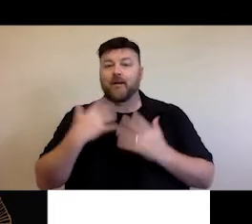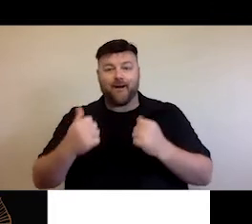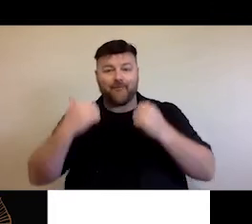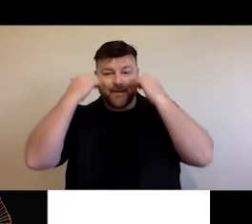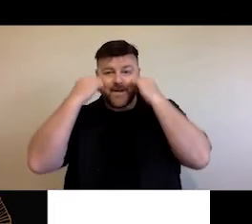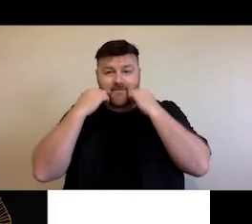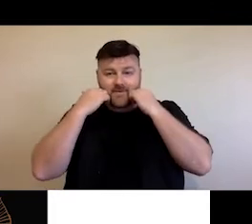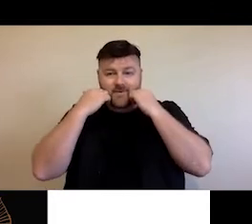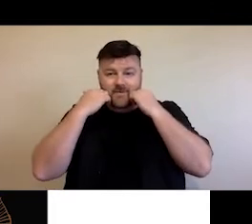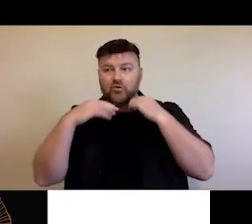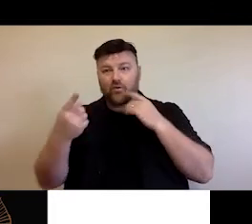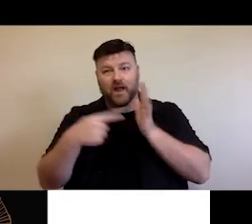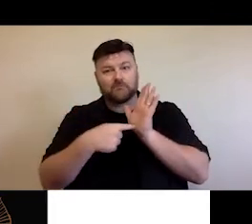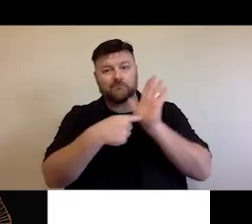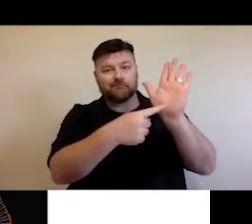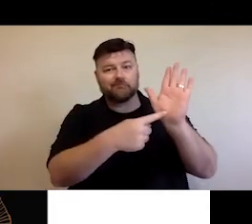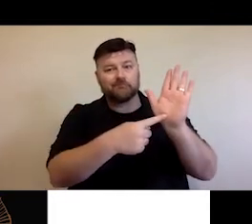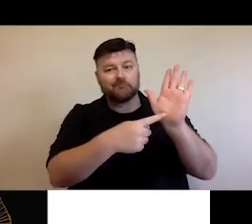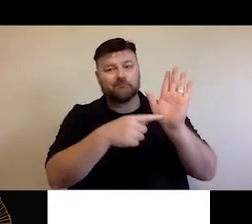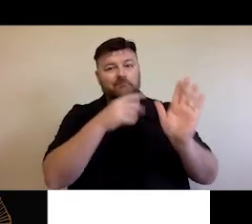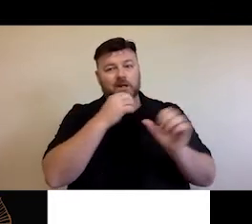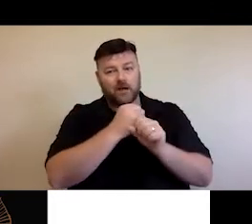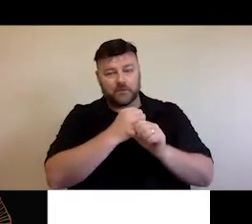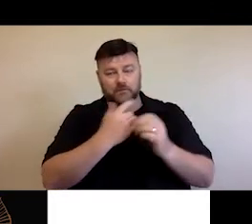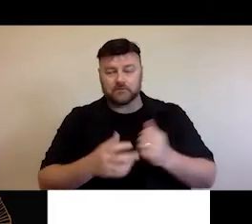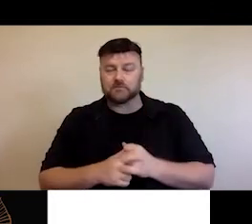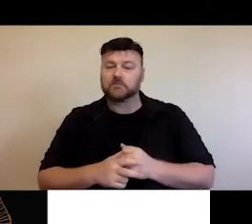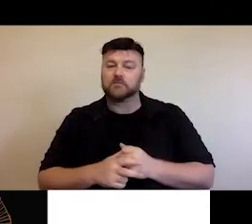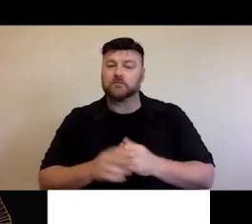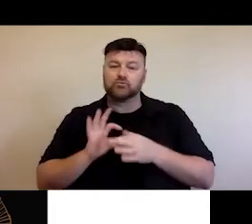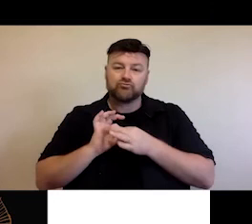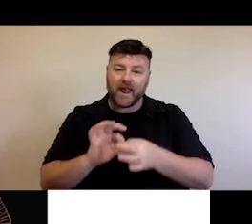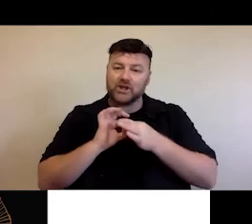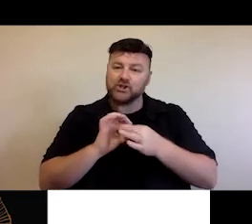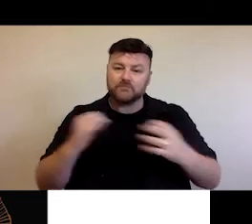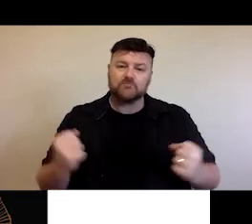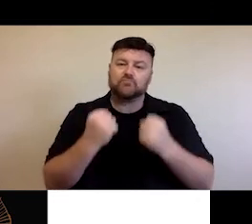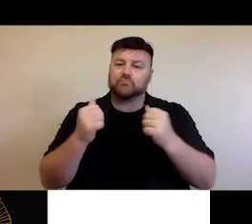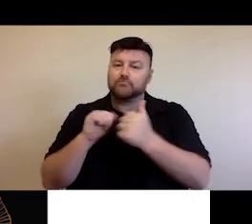That's about helping government and funders fund then. They wanted strong relationships and partnerships with other organisations.